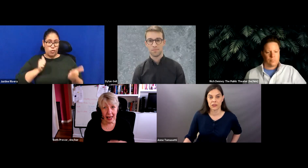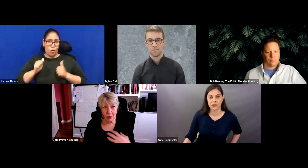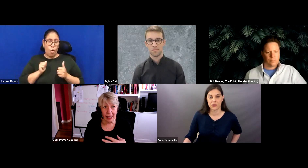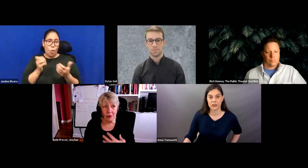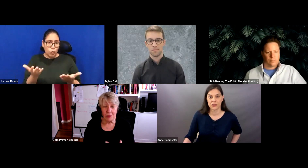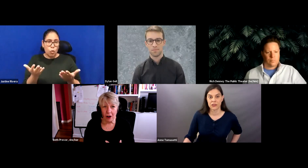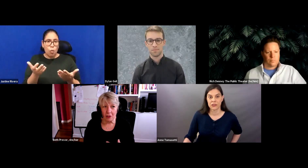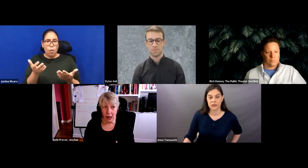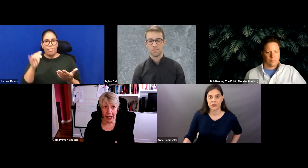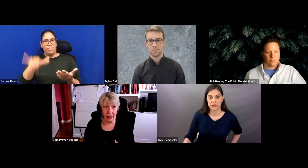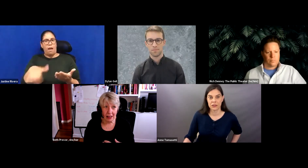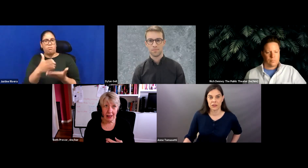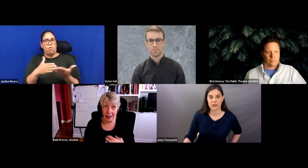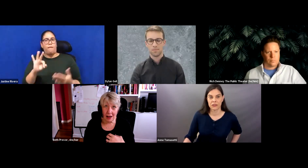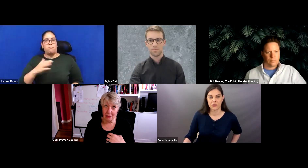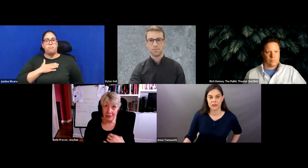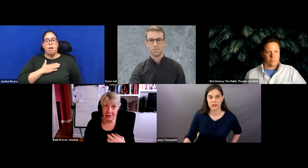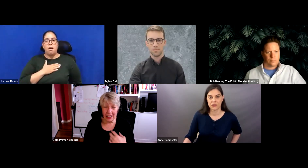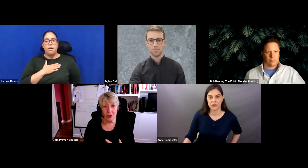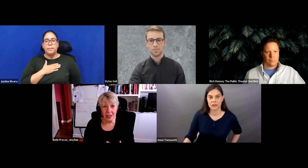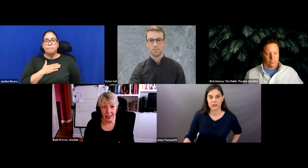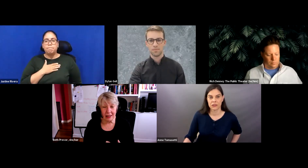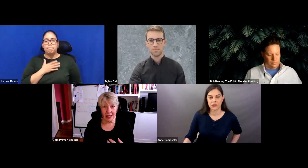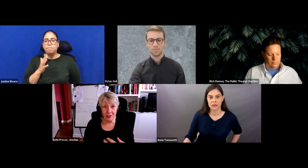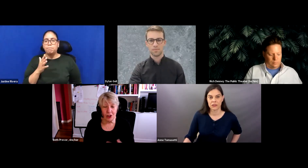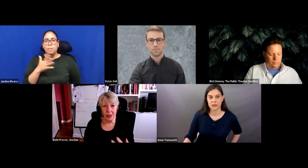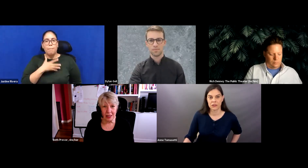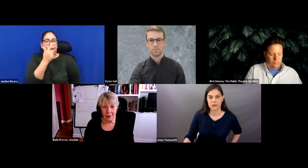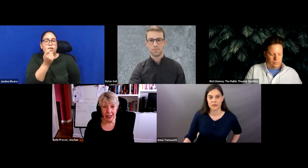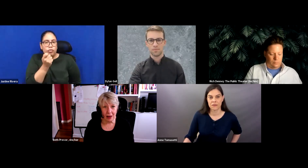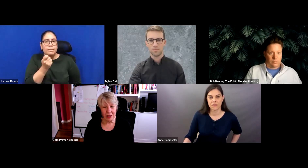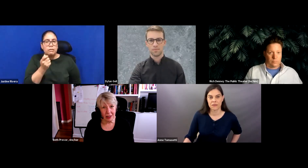that was part of my interest in doing something that was a